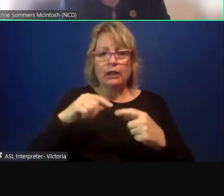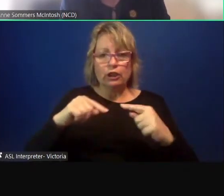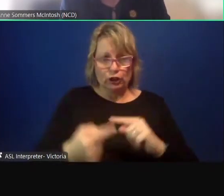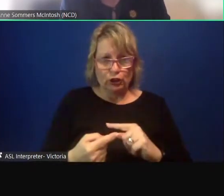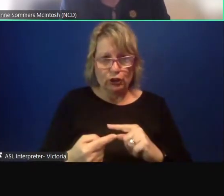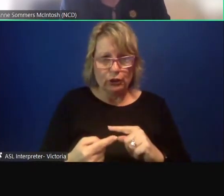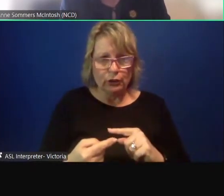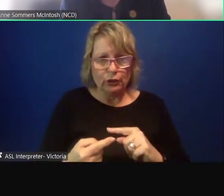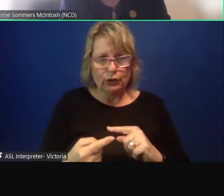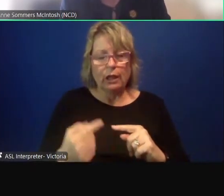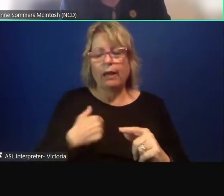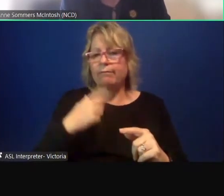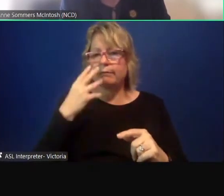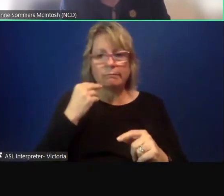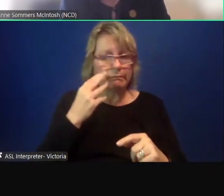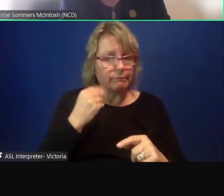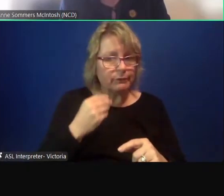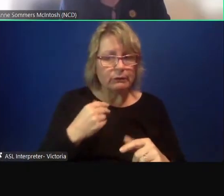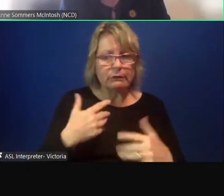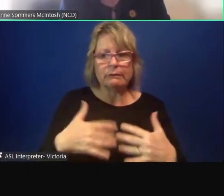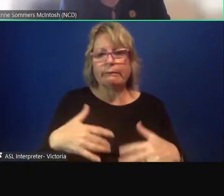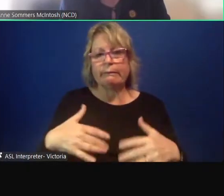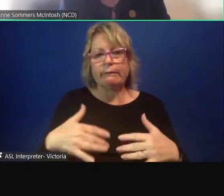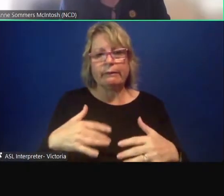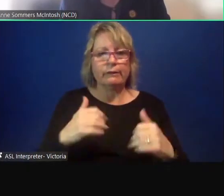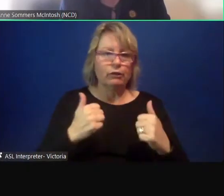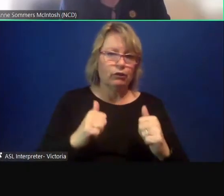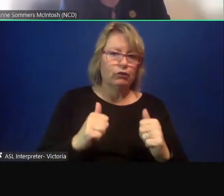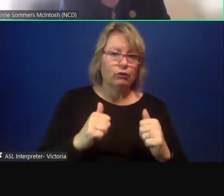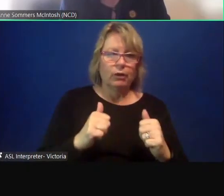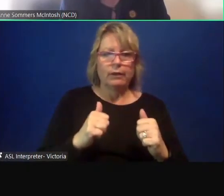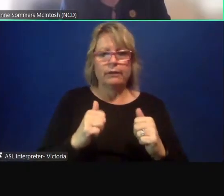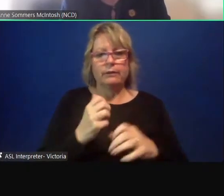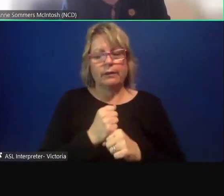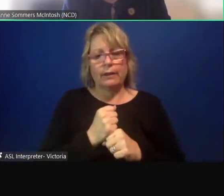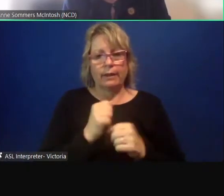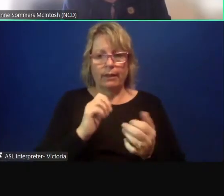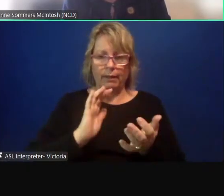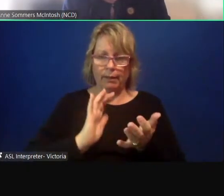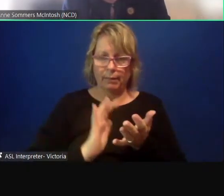have experienced the realities of trying to attain medical care while confronting the seismic